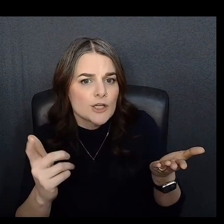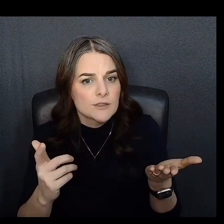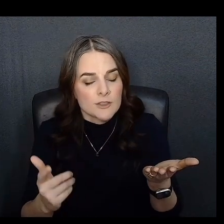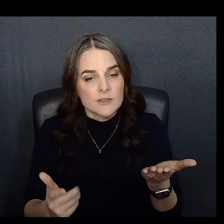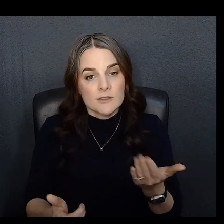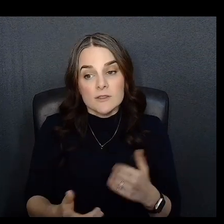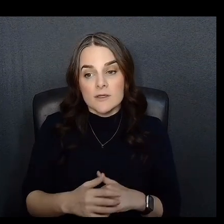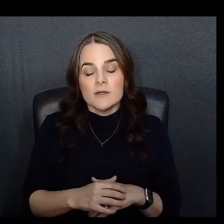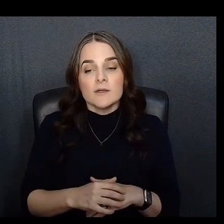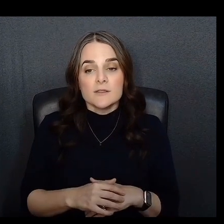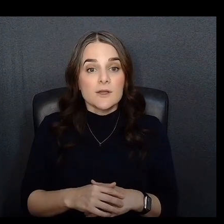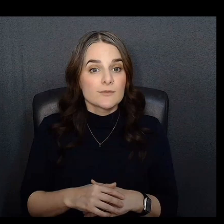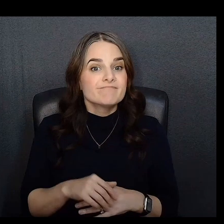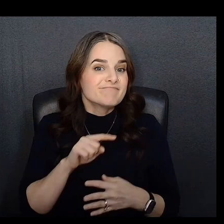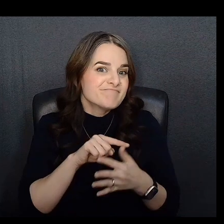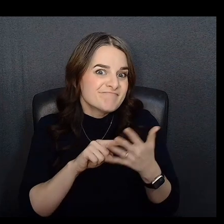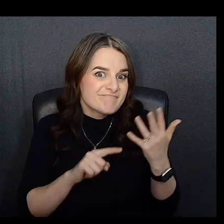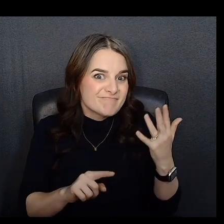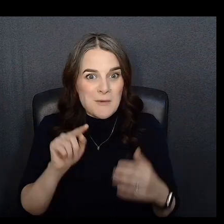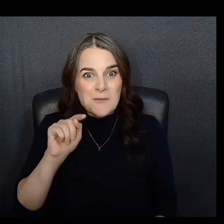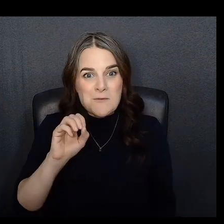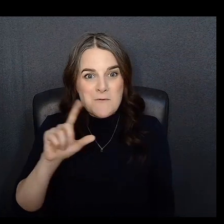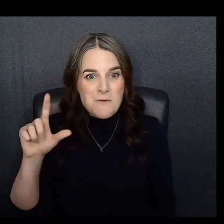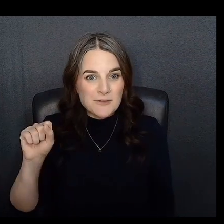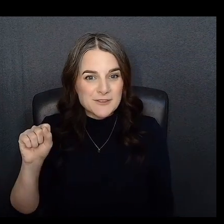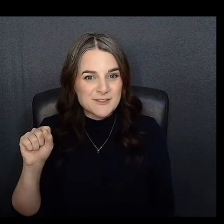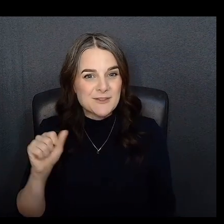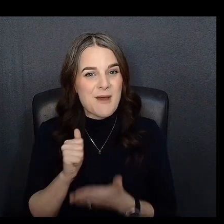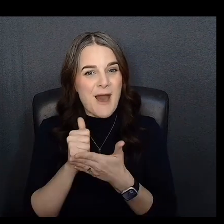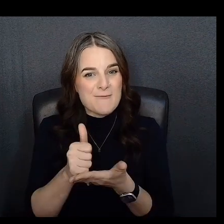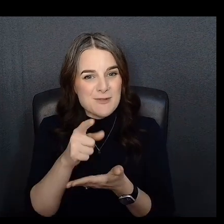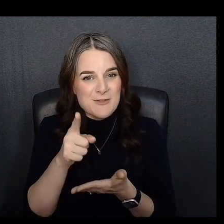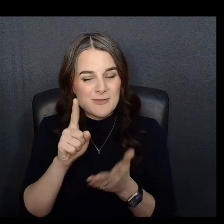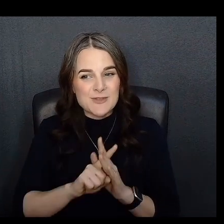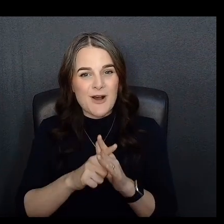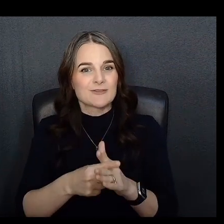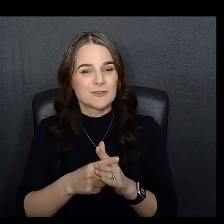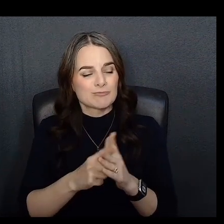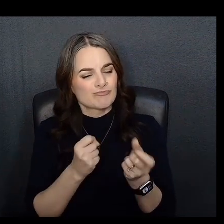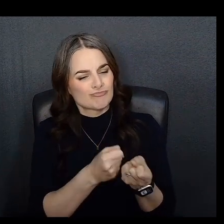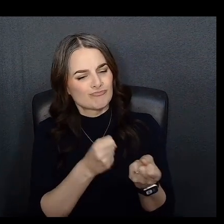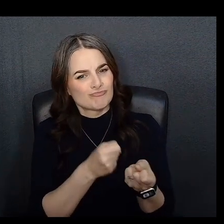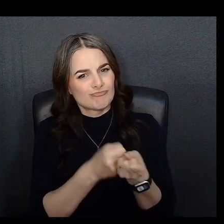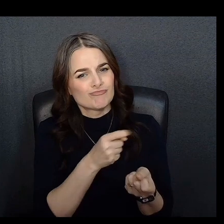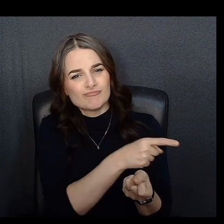as tools to help you start to support someone in these concepts. And then talking about intimacy and consent.